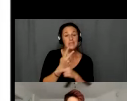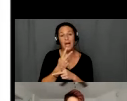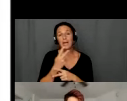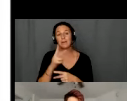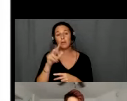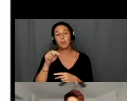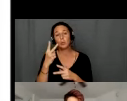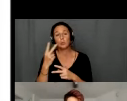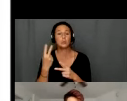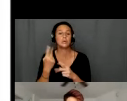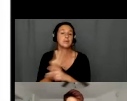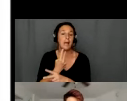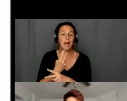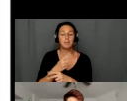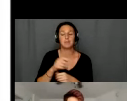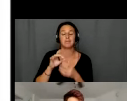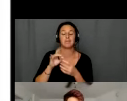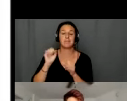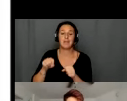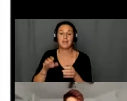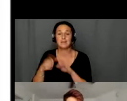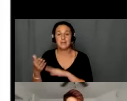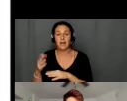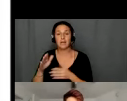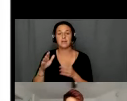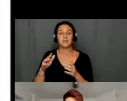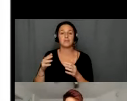than non latinx populations due to over representation in